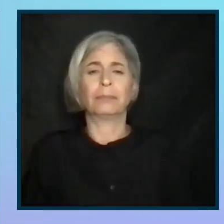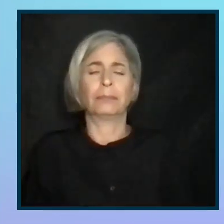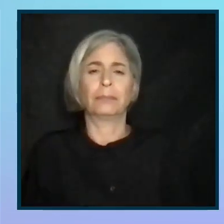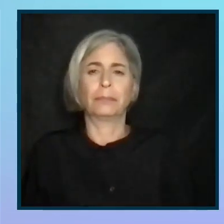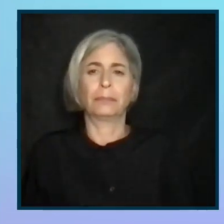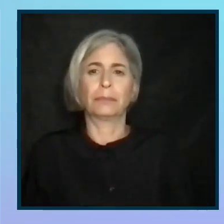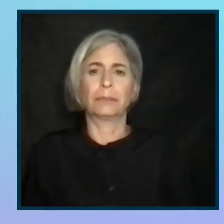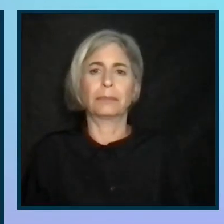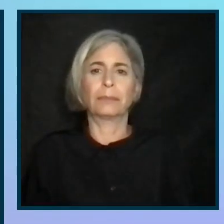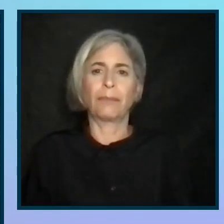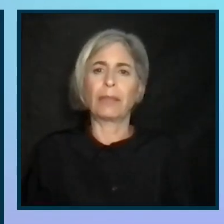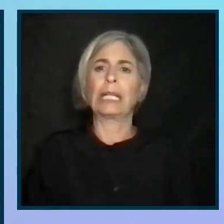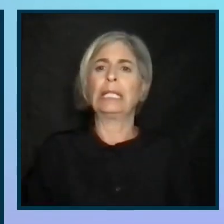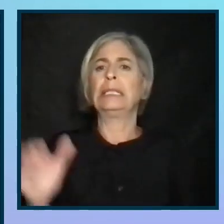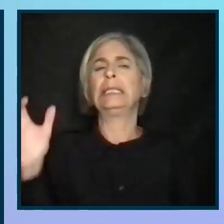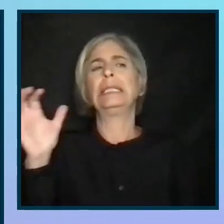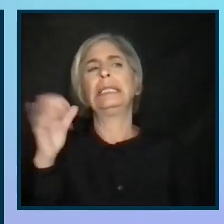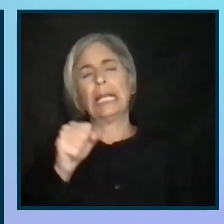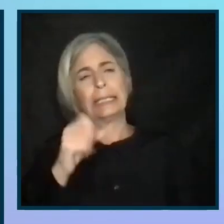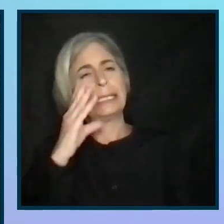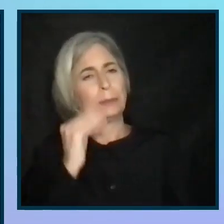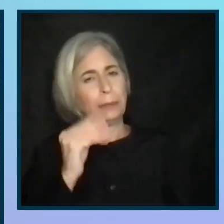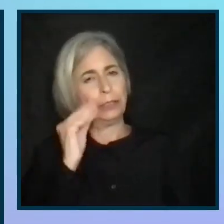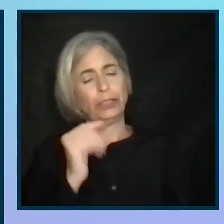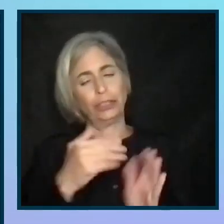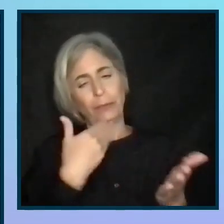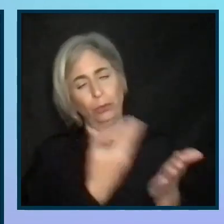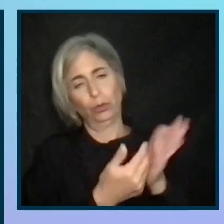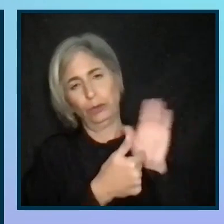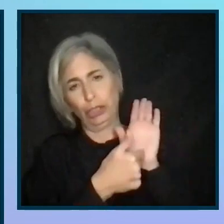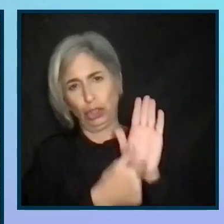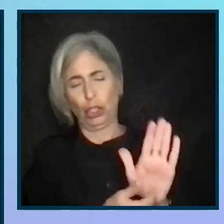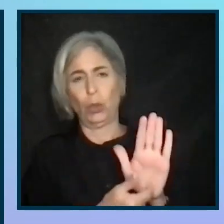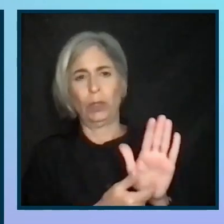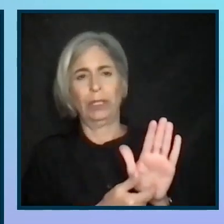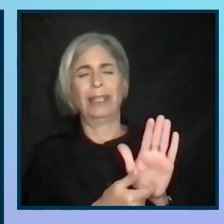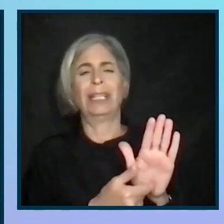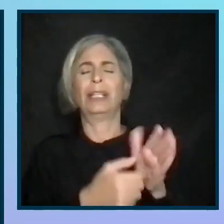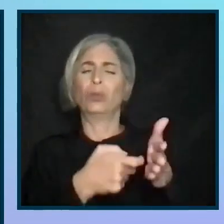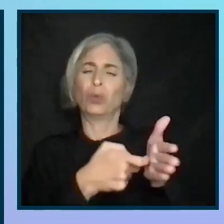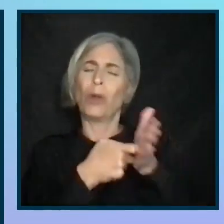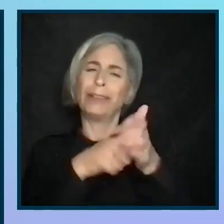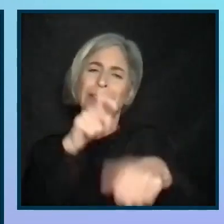Yeah. So experience has shown, and this is part of why I said, it takes time. It's a journey.